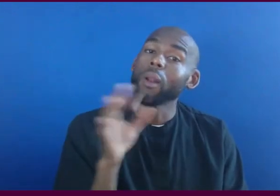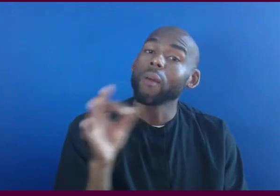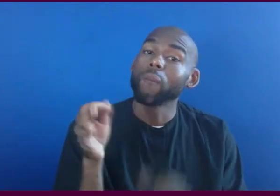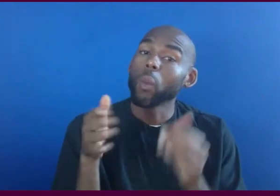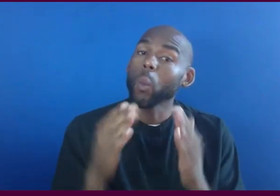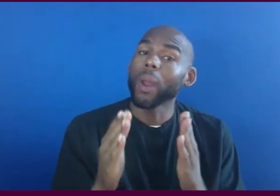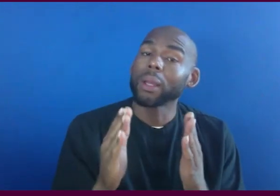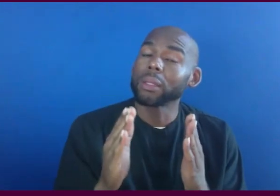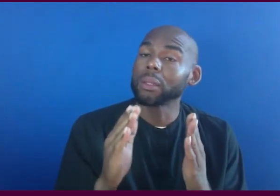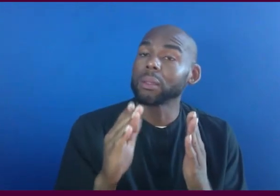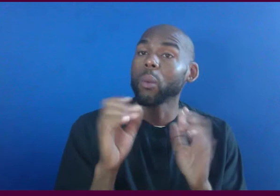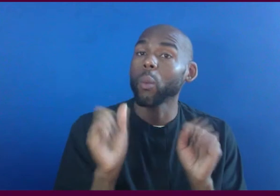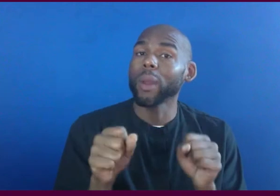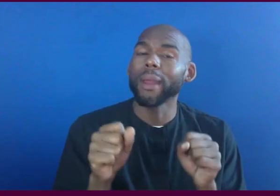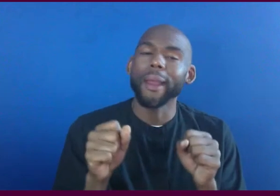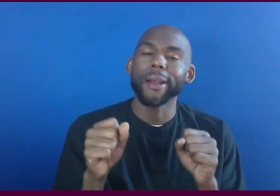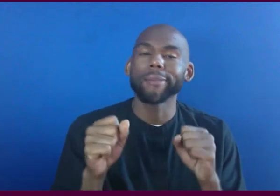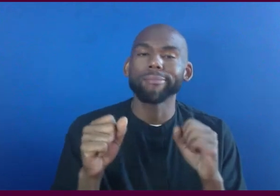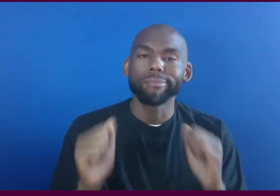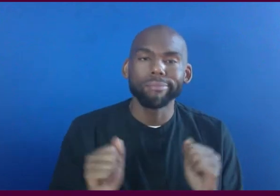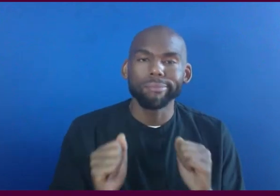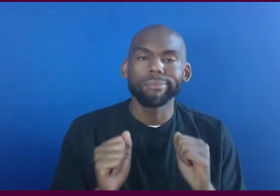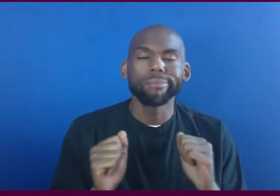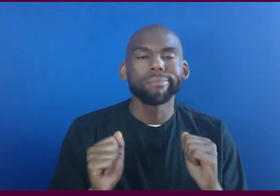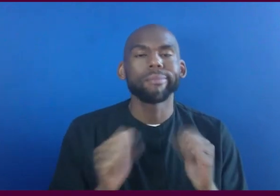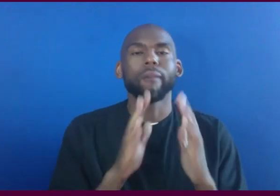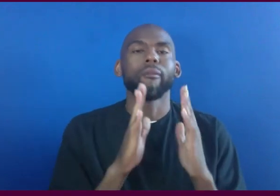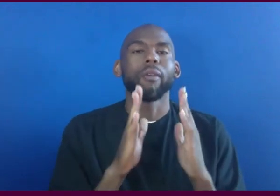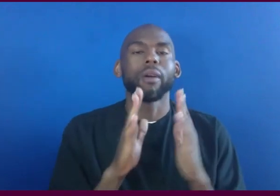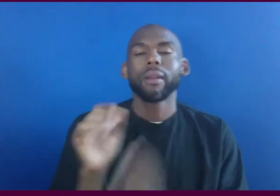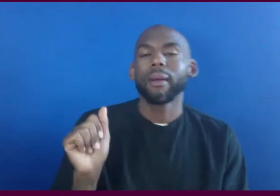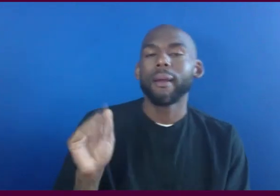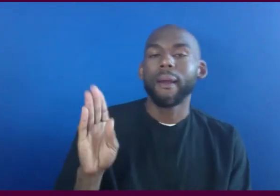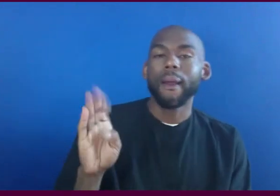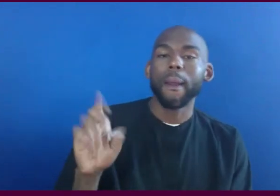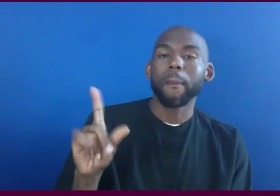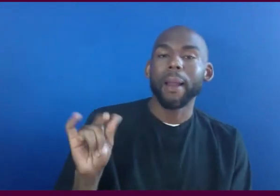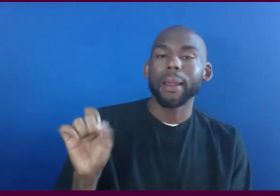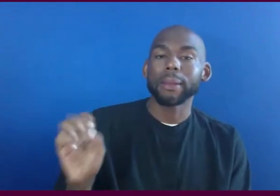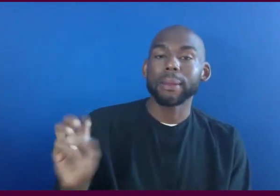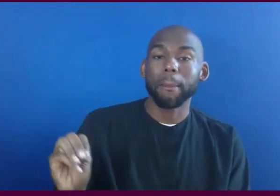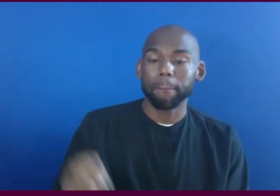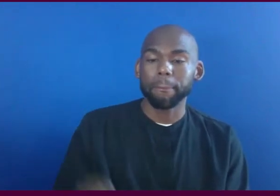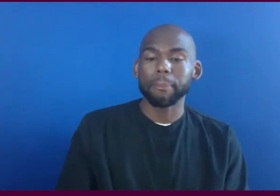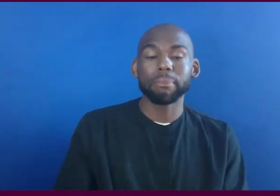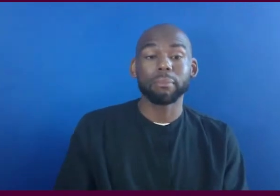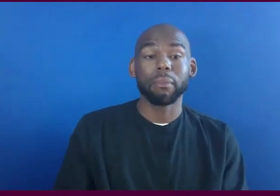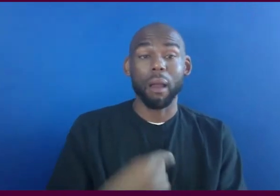And that's one of the ways that we combat ableism. Ashley Inkumsah: Absolutely. I totally agree with you.